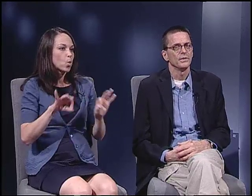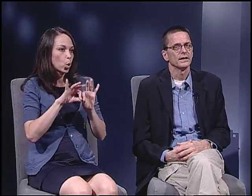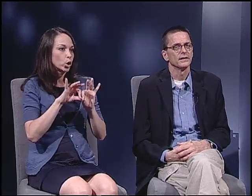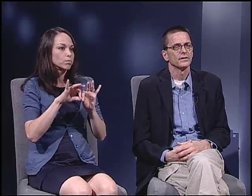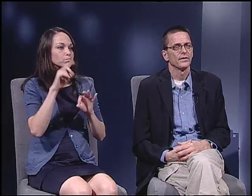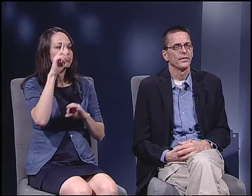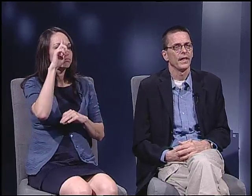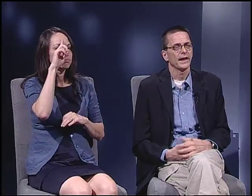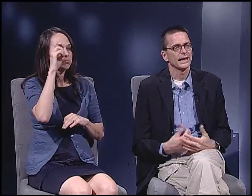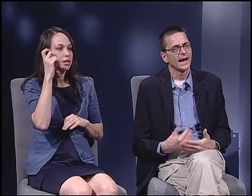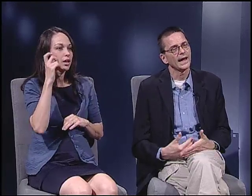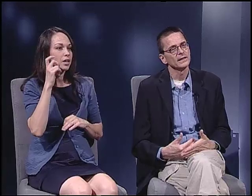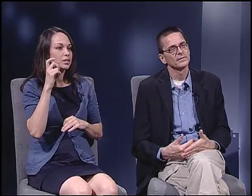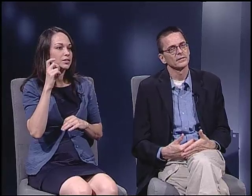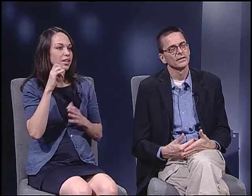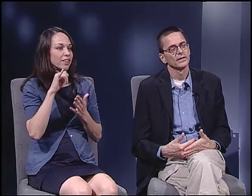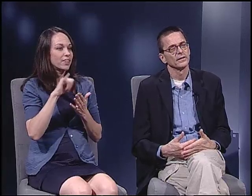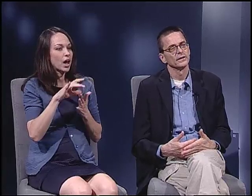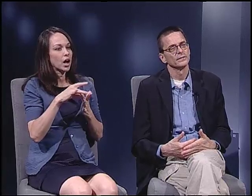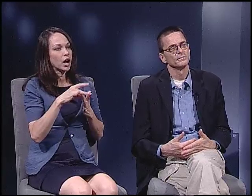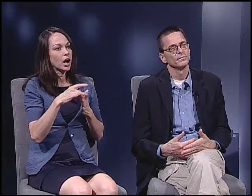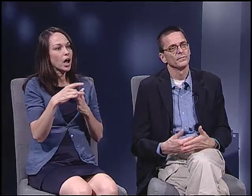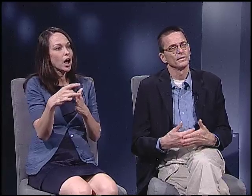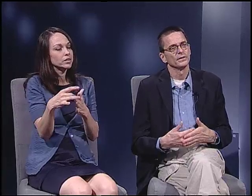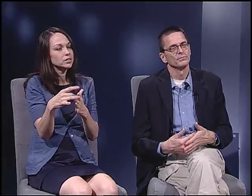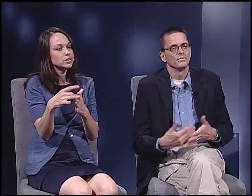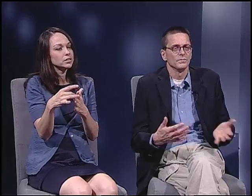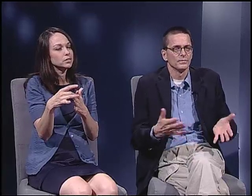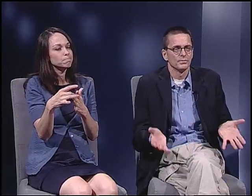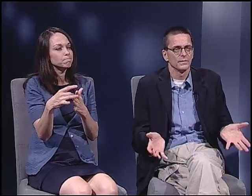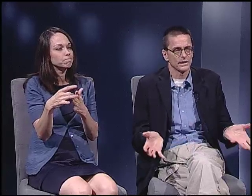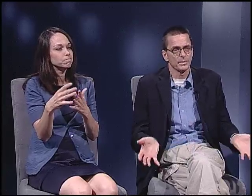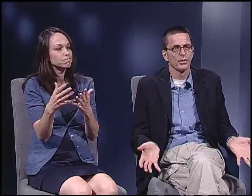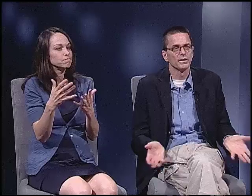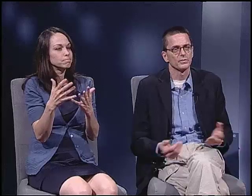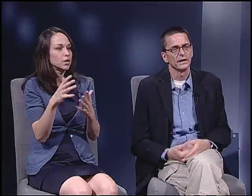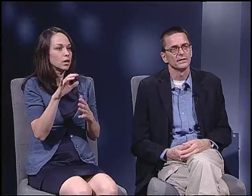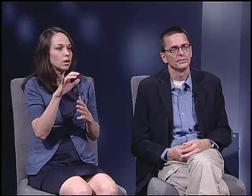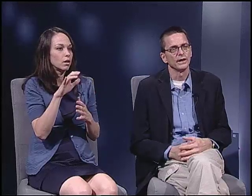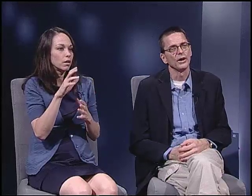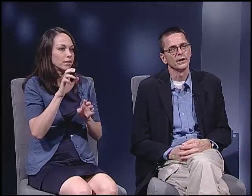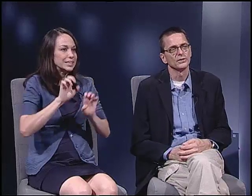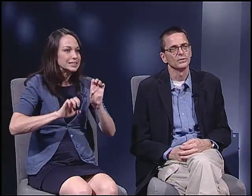because that guides the experiments we go into